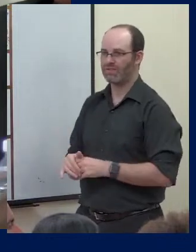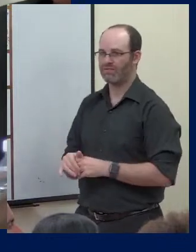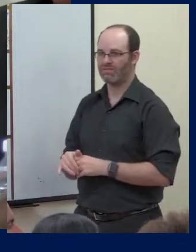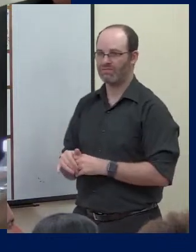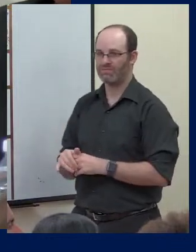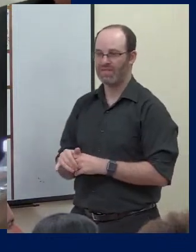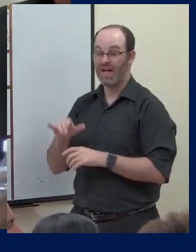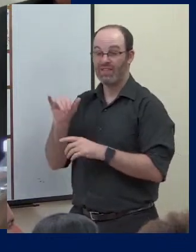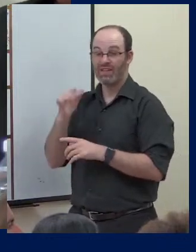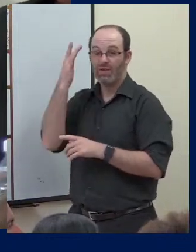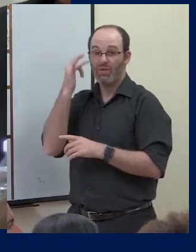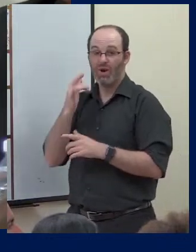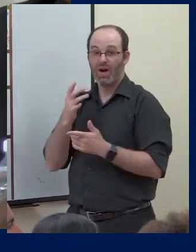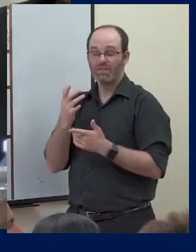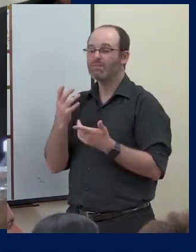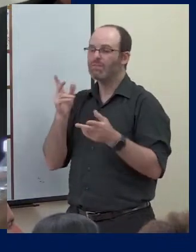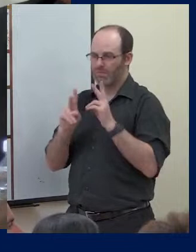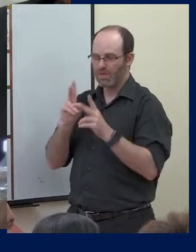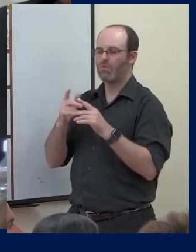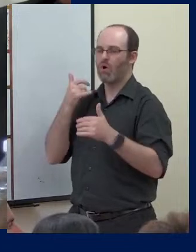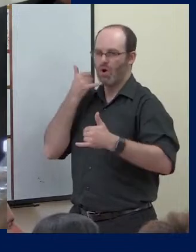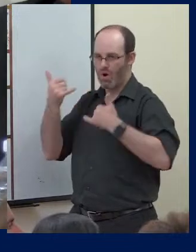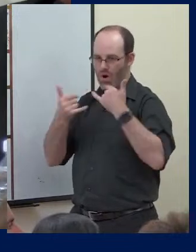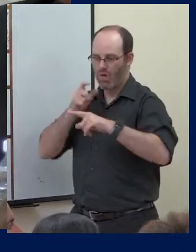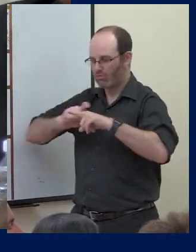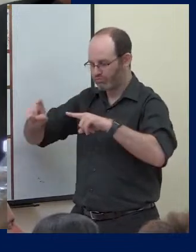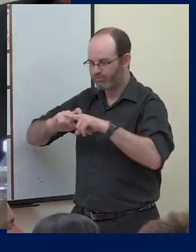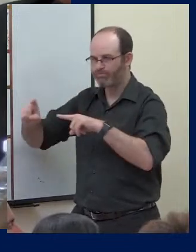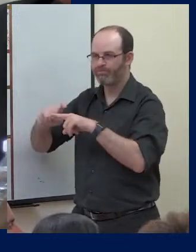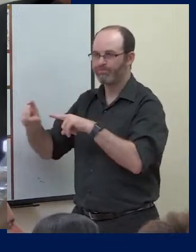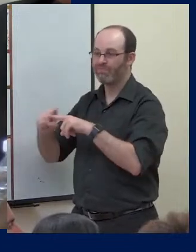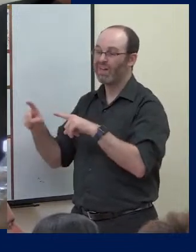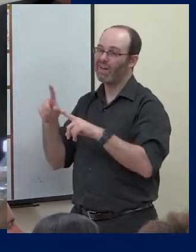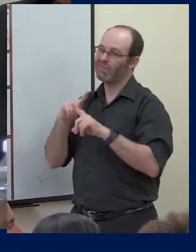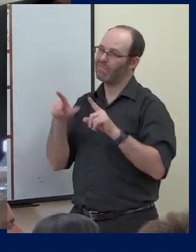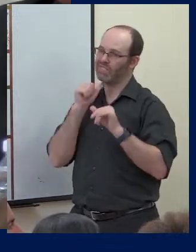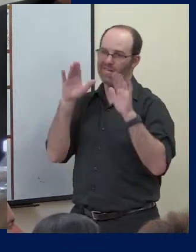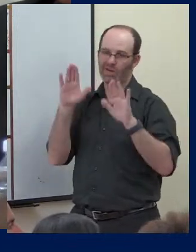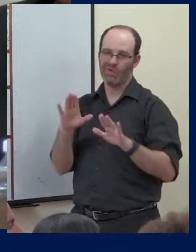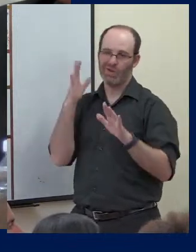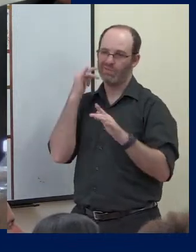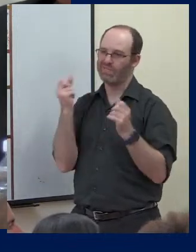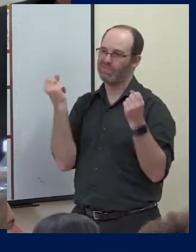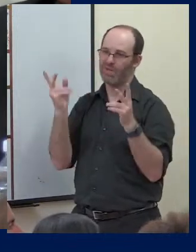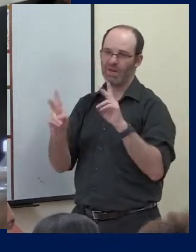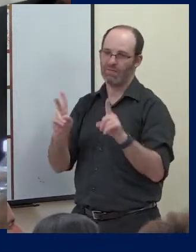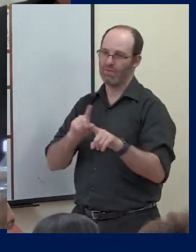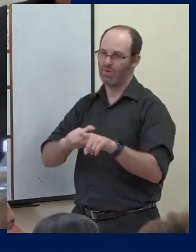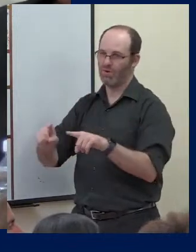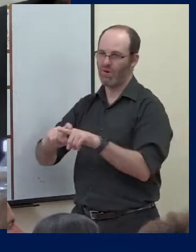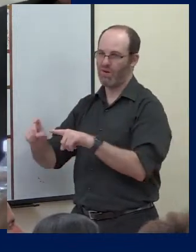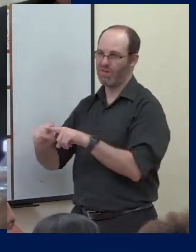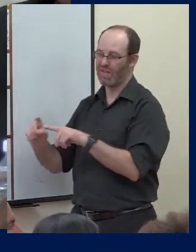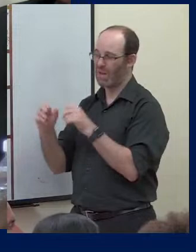people are called Link is great. But it is not so great because so many people are calling for yet so many people are hurting